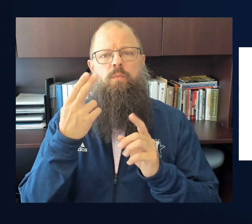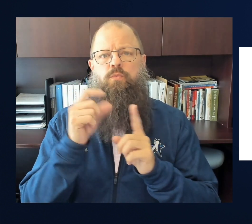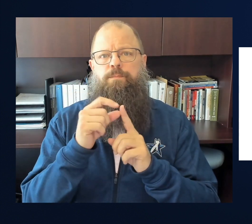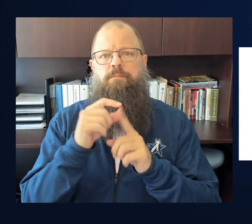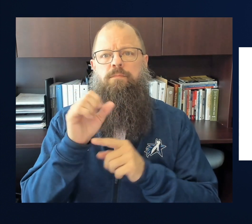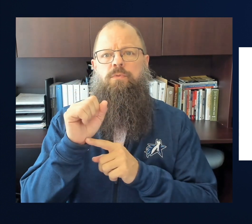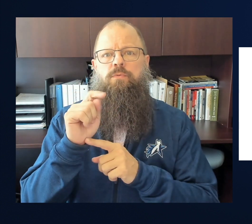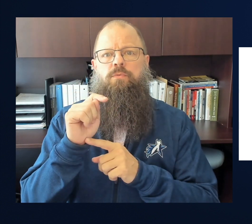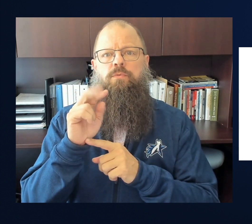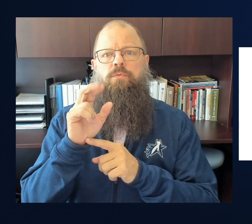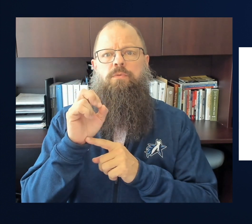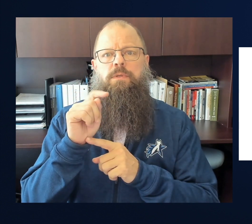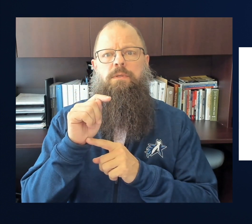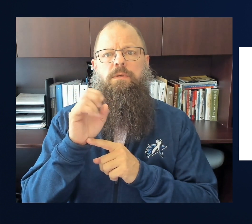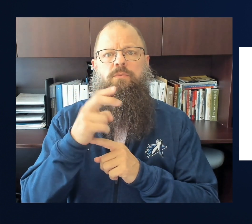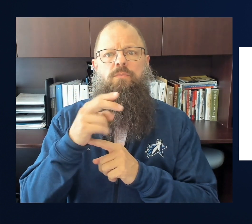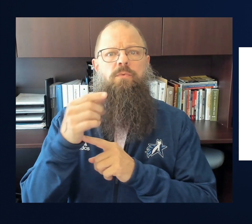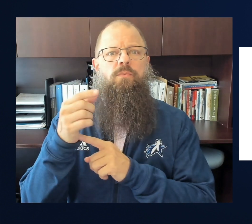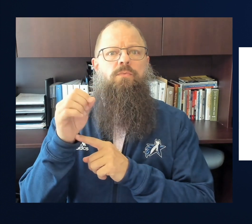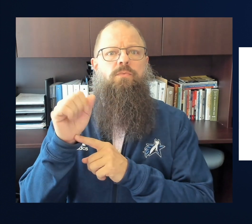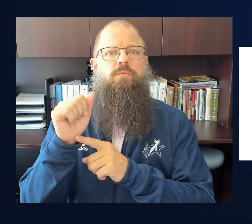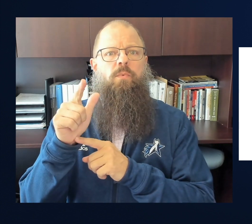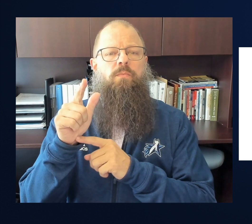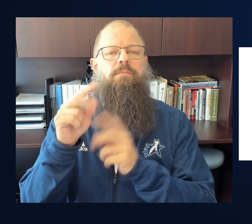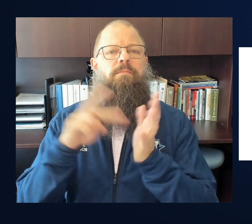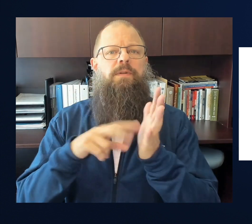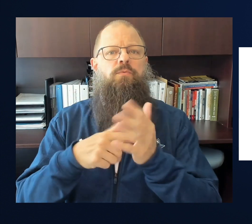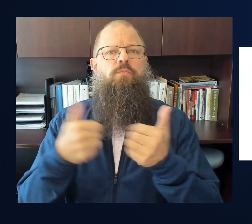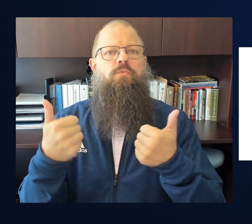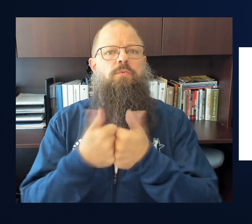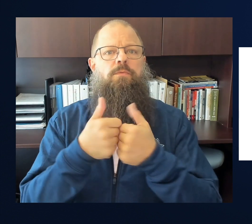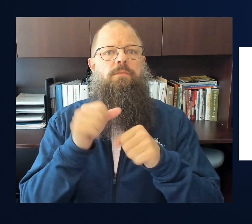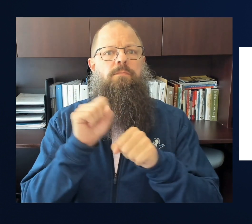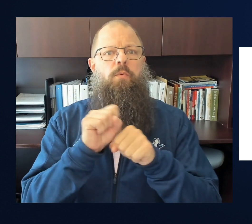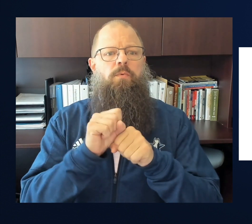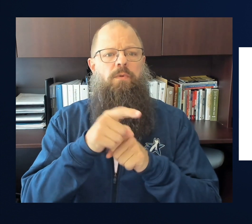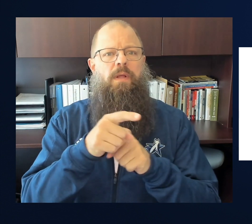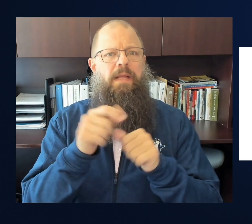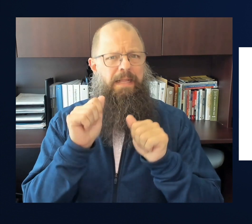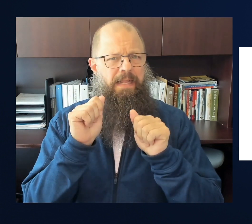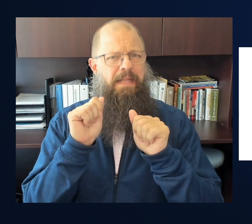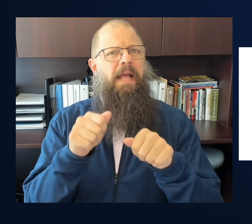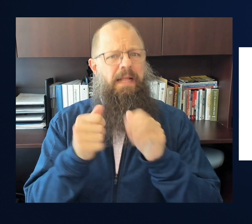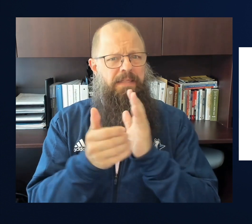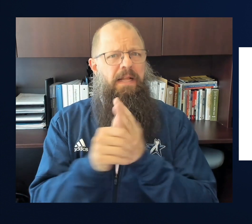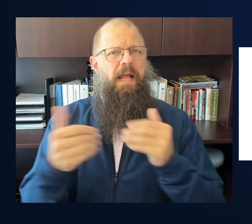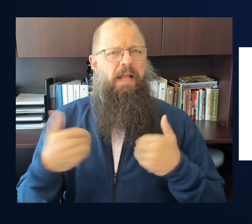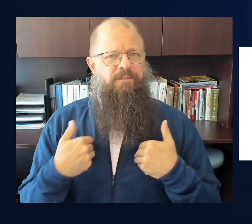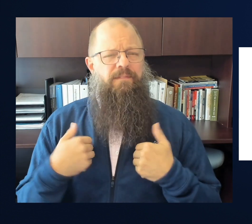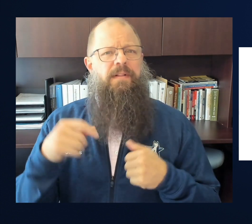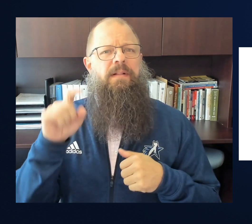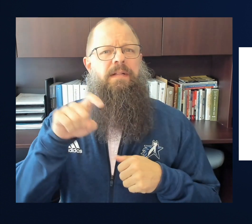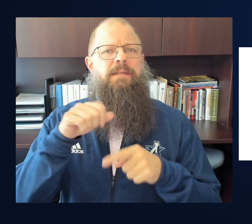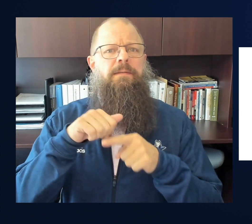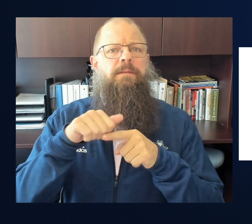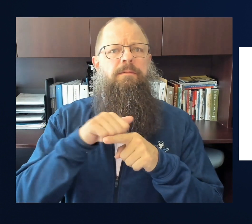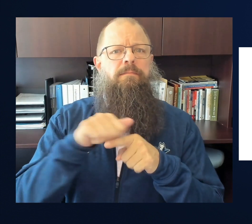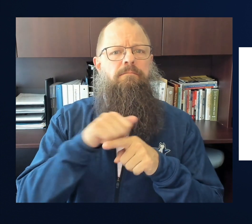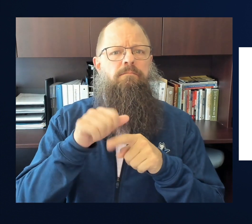with. We want this to be a stretch goal, meaning it's challenging; the employee